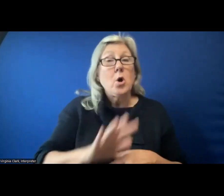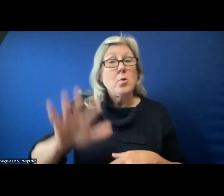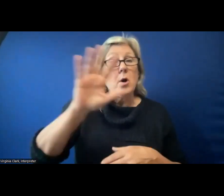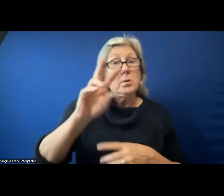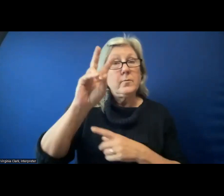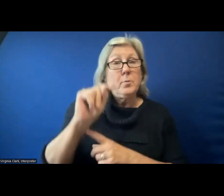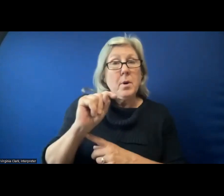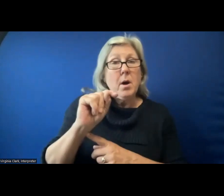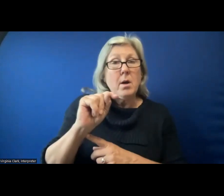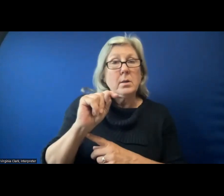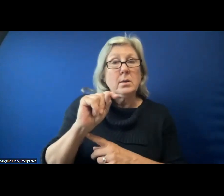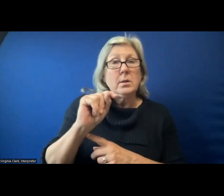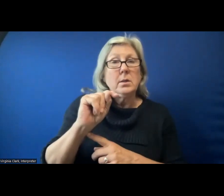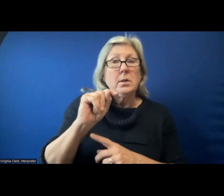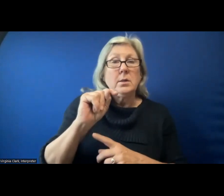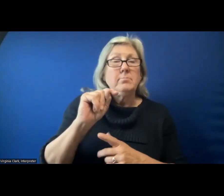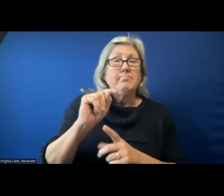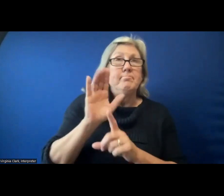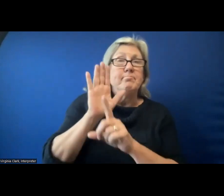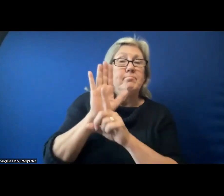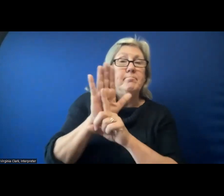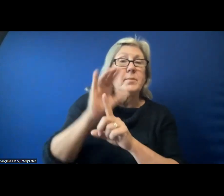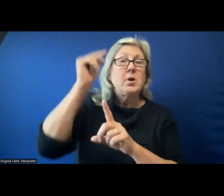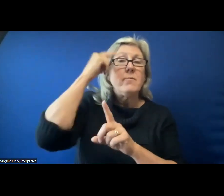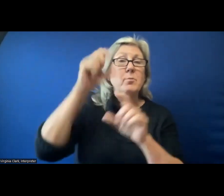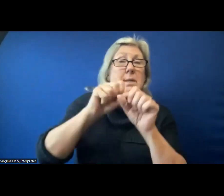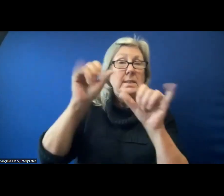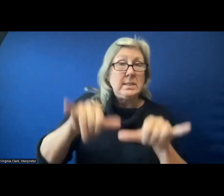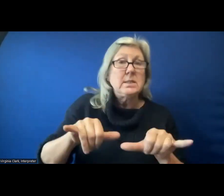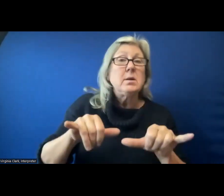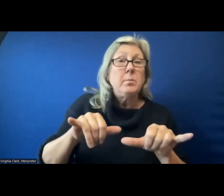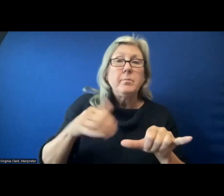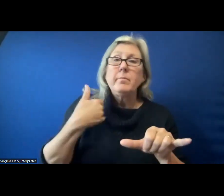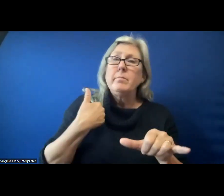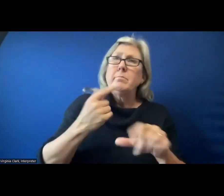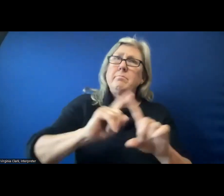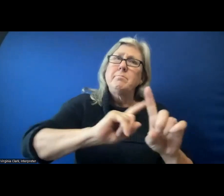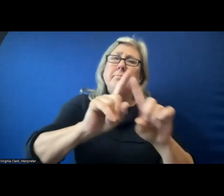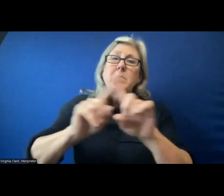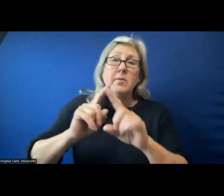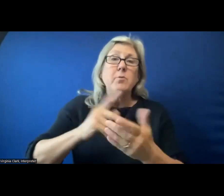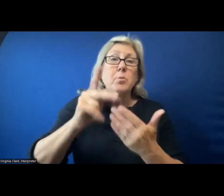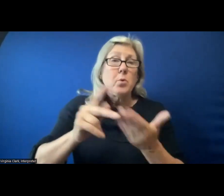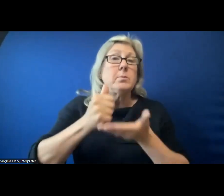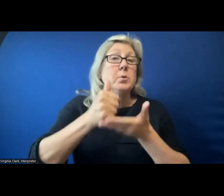governments system, there are many different programs that help people. And, you know,